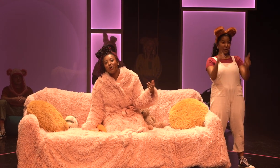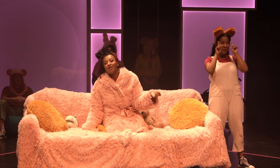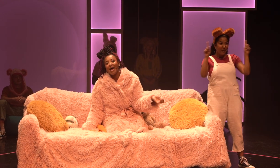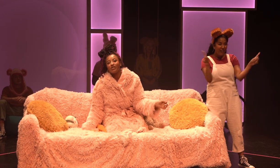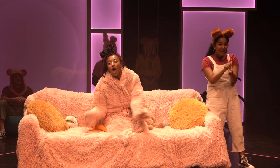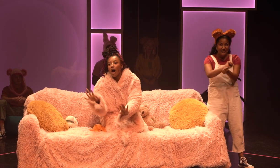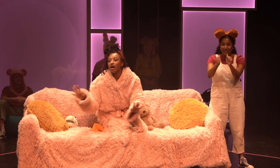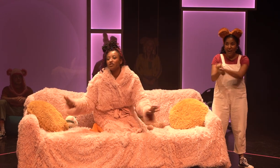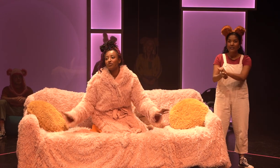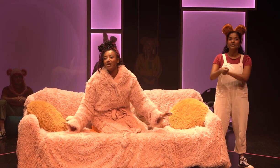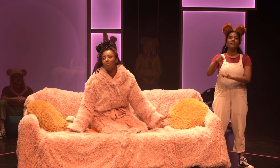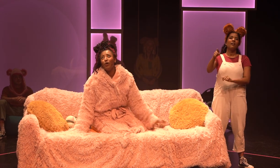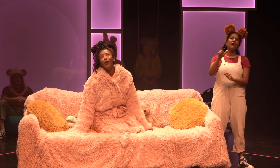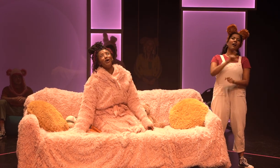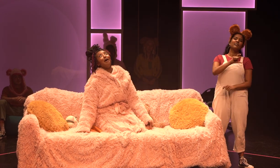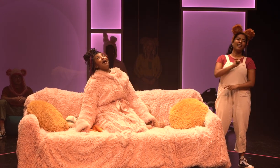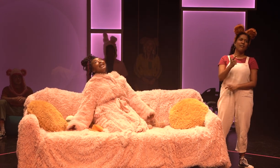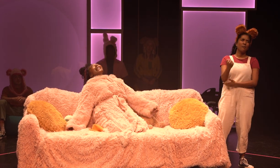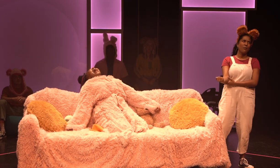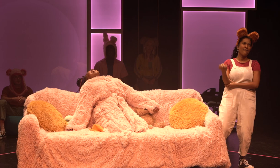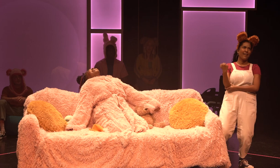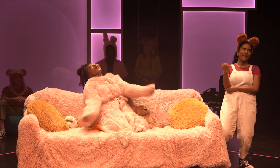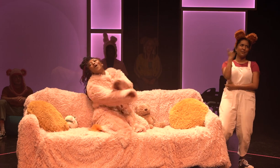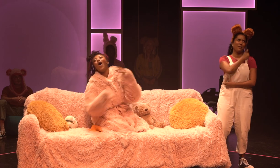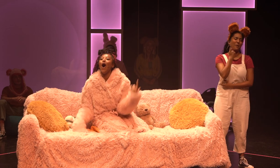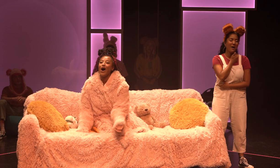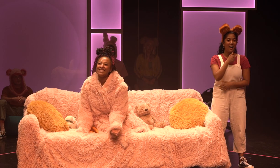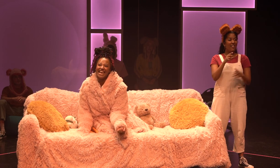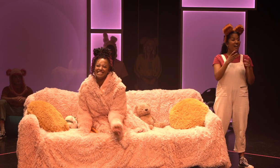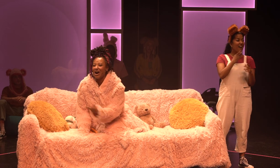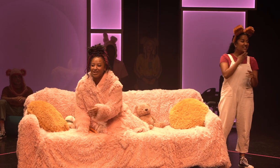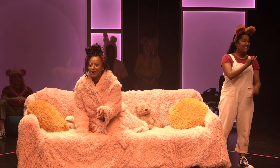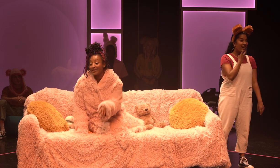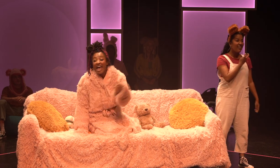uni mates, her cousins from Liverpool, who are leng! All her aunties and uncles,